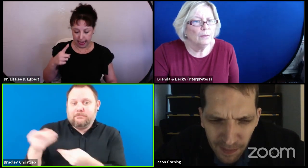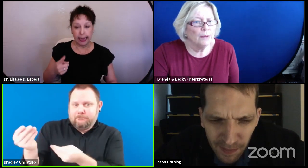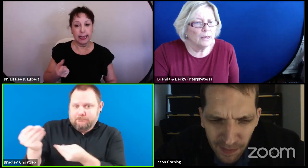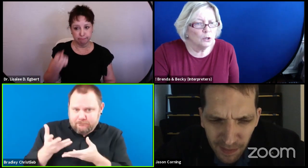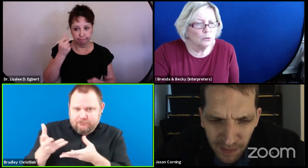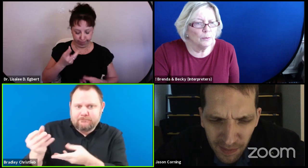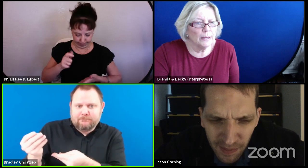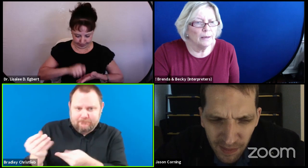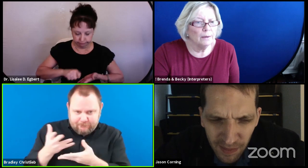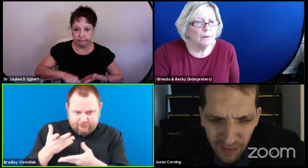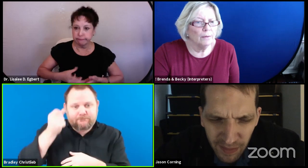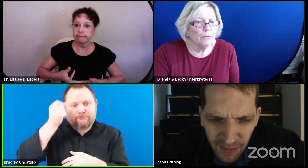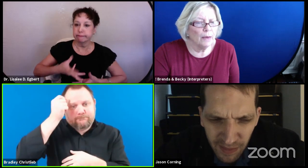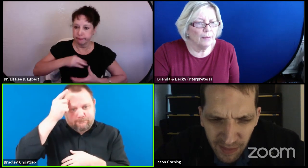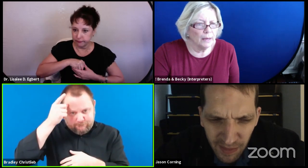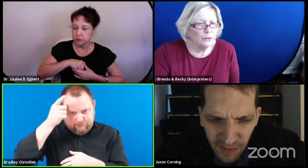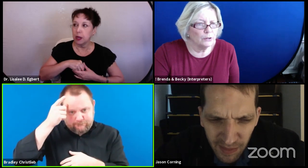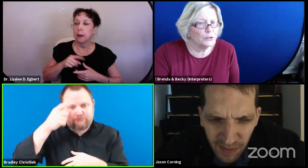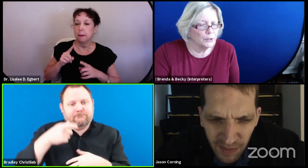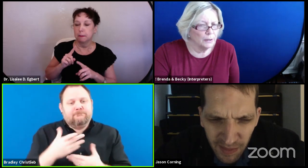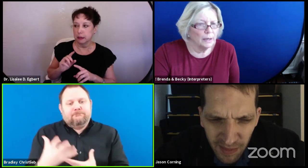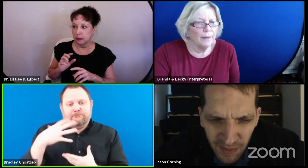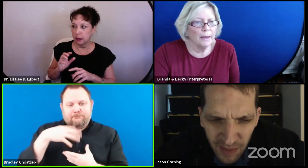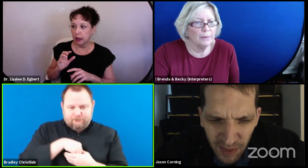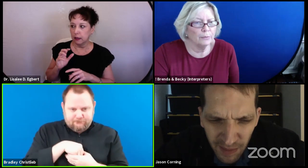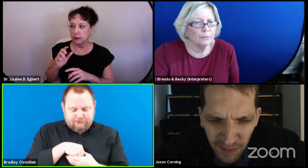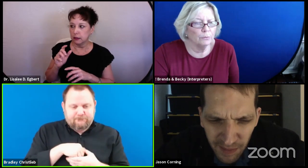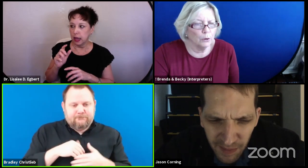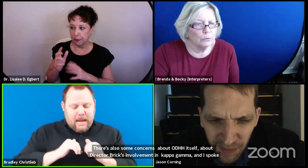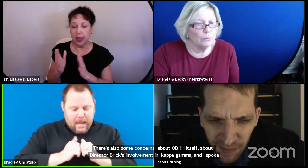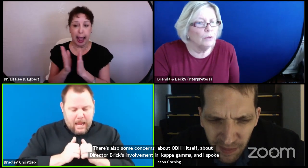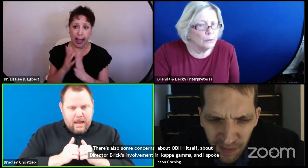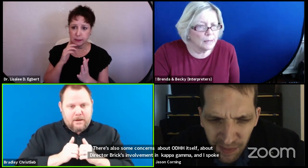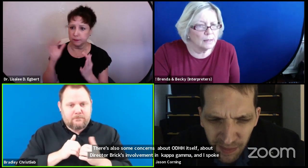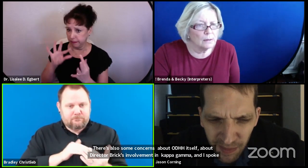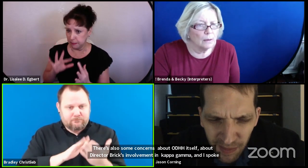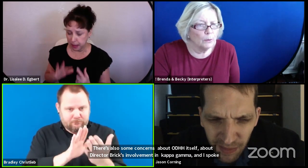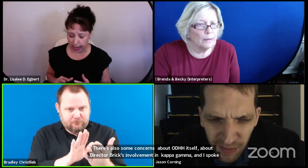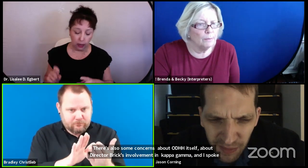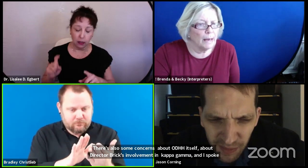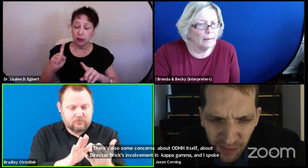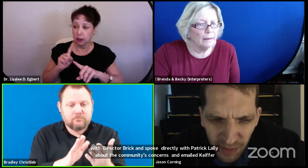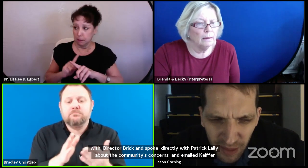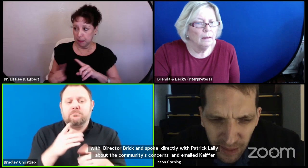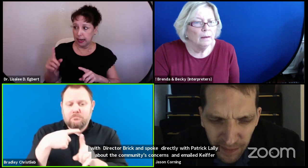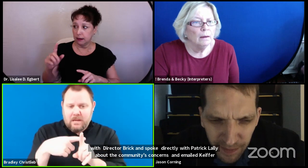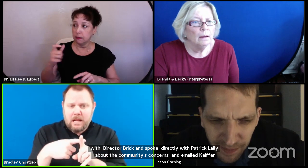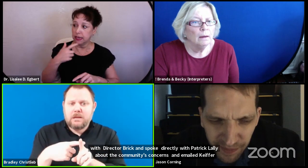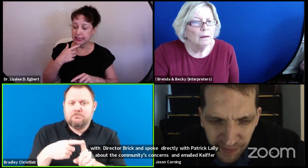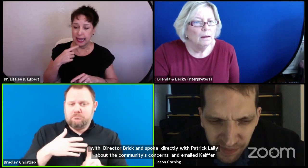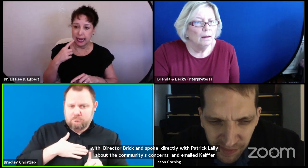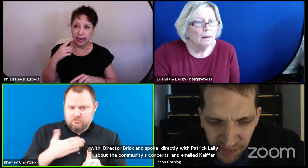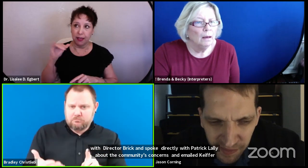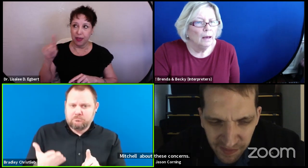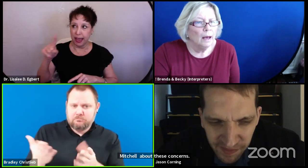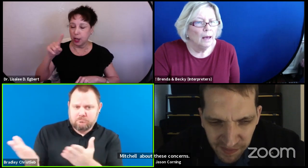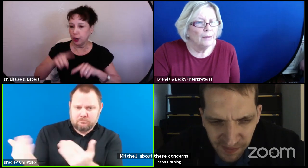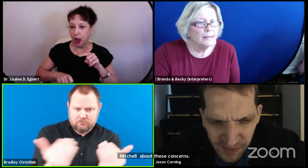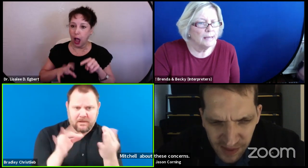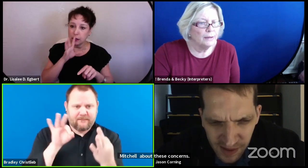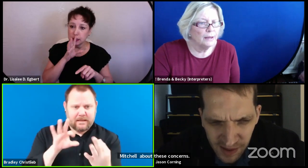They told me that they understood, and they wrote notes as we met, and they said that